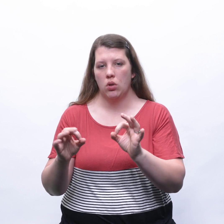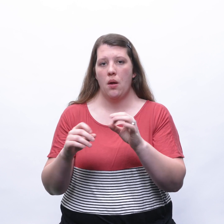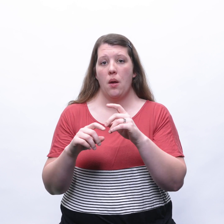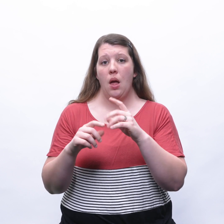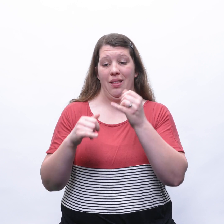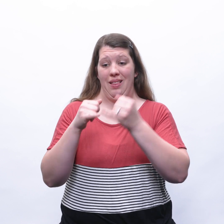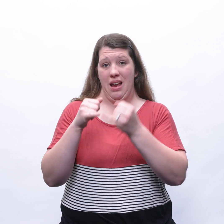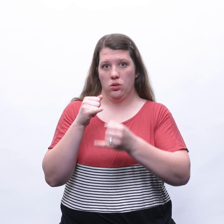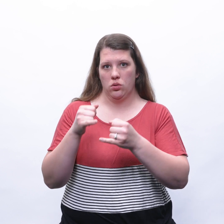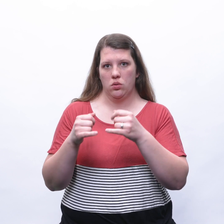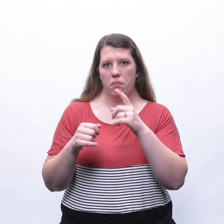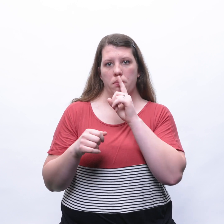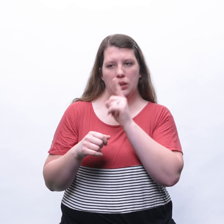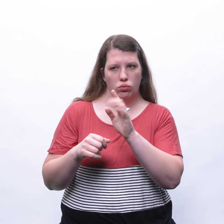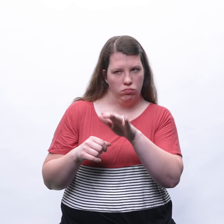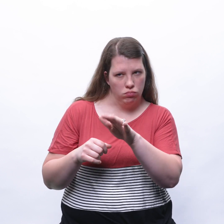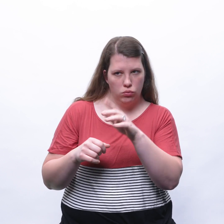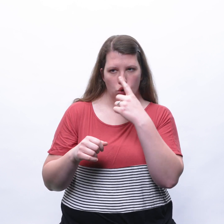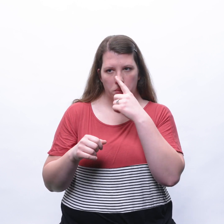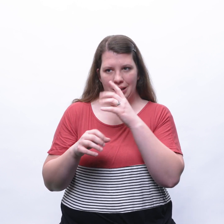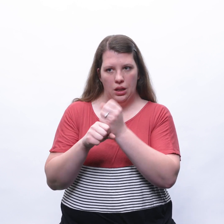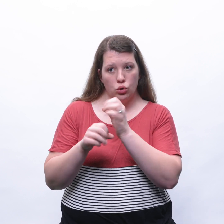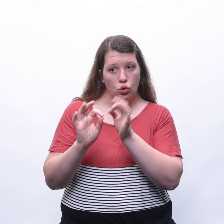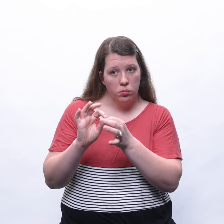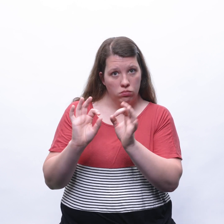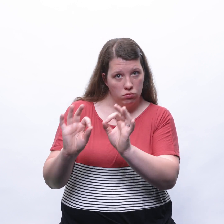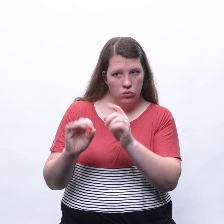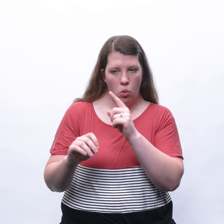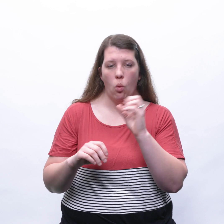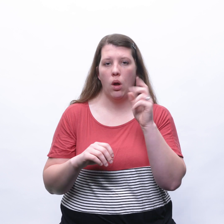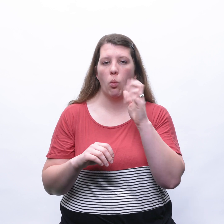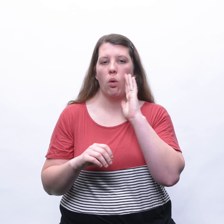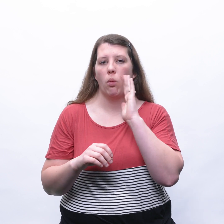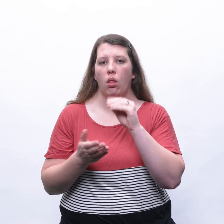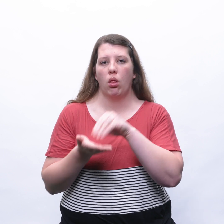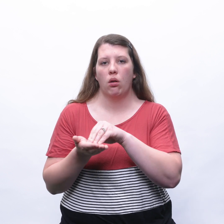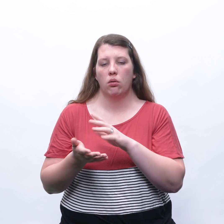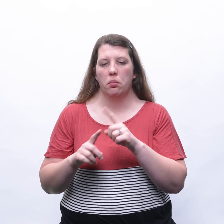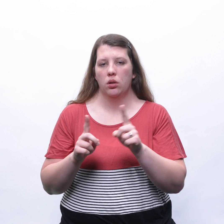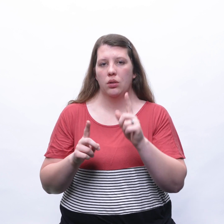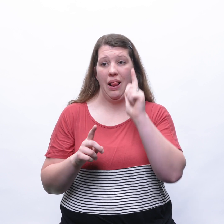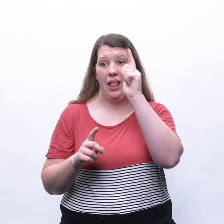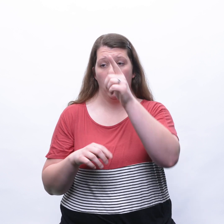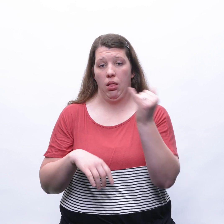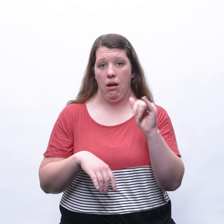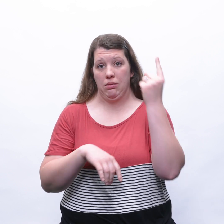We worked it out on over the phone what time it would be and where and then I said, make sure you get an interpreter and they said that they would.